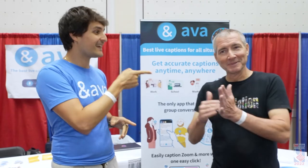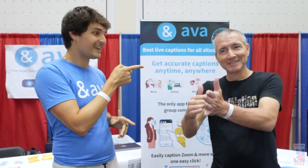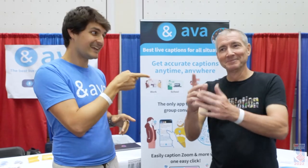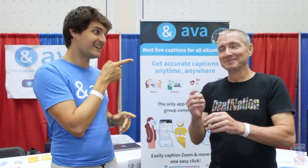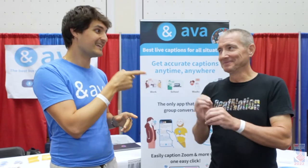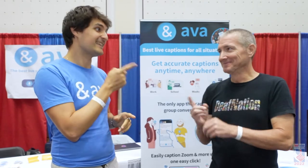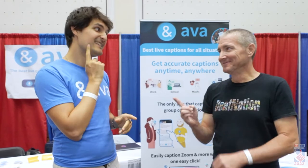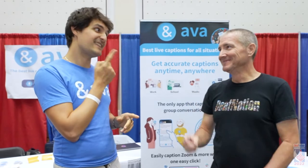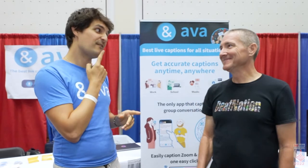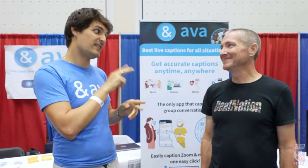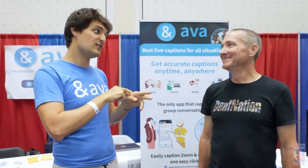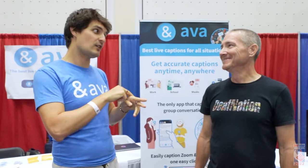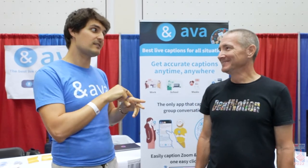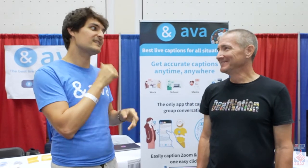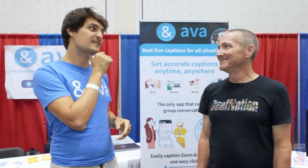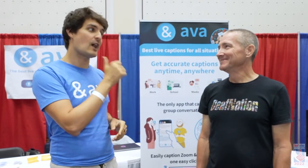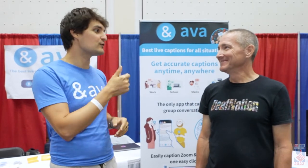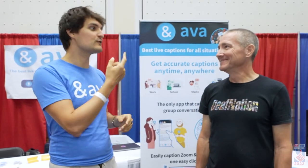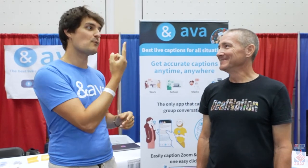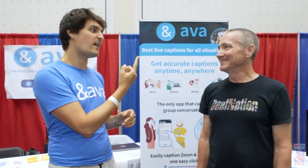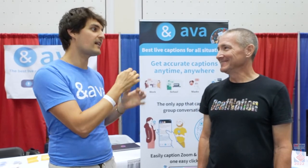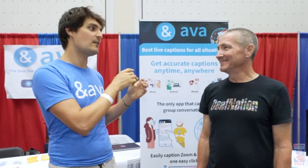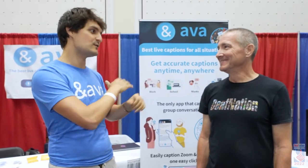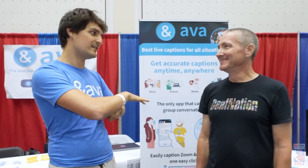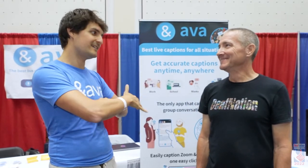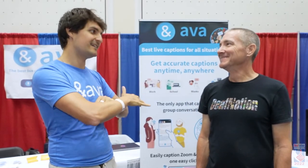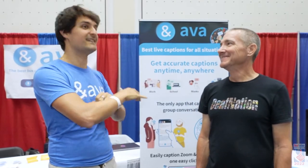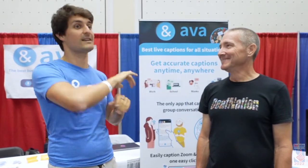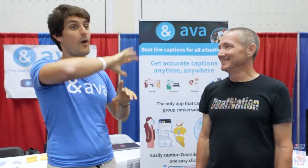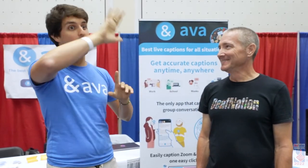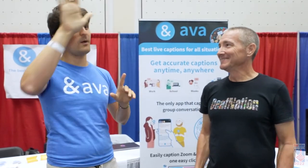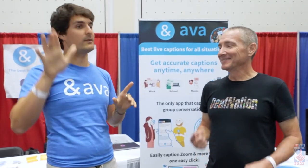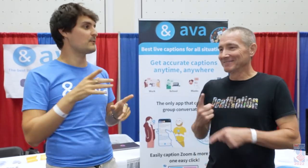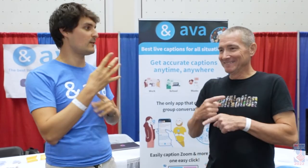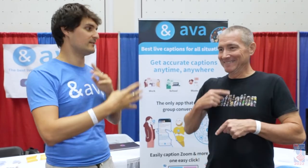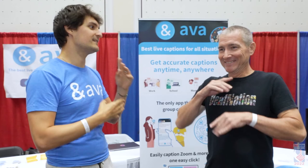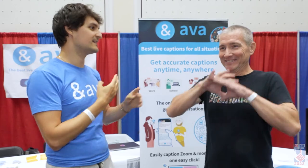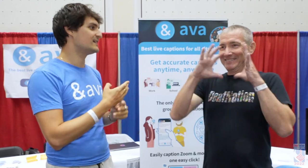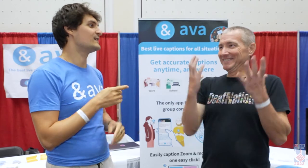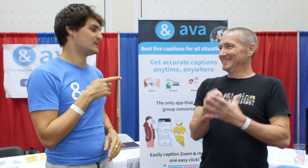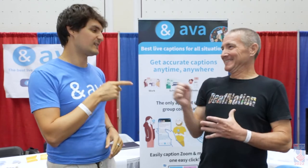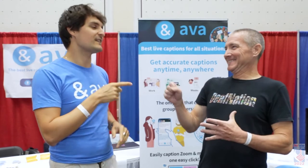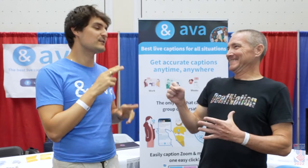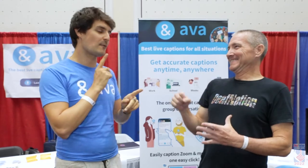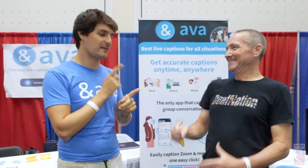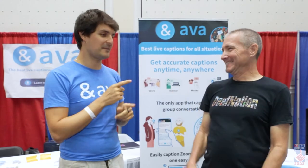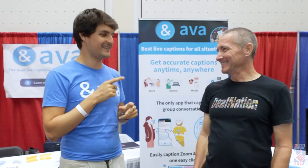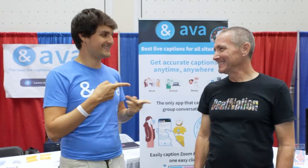have some form of hearing loss. Not just one country, but the whole world. Right, worldwide. Yes!